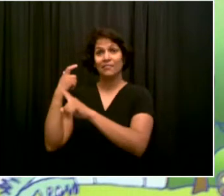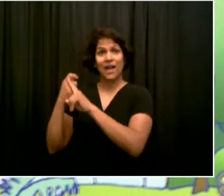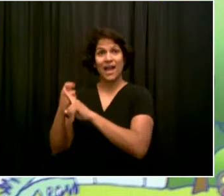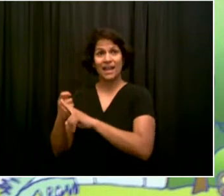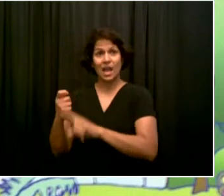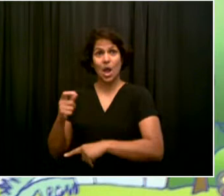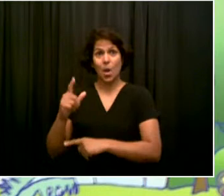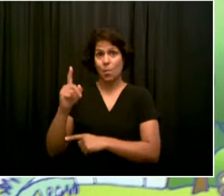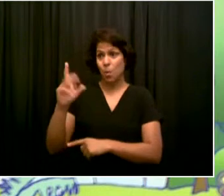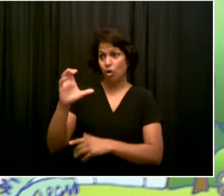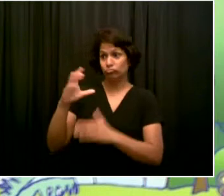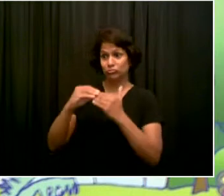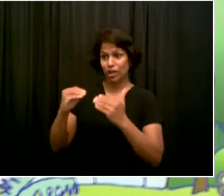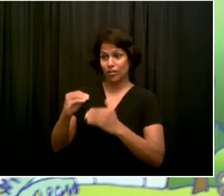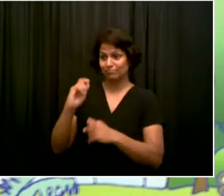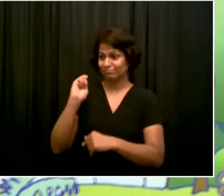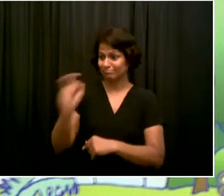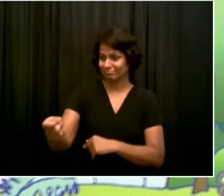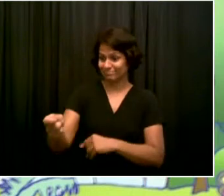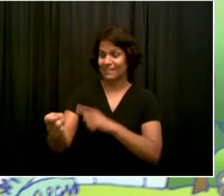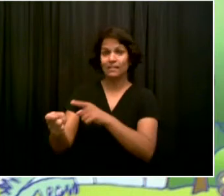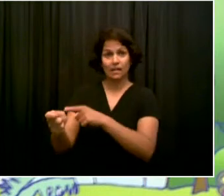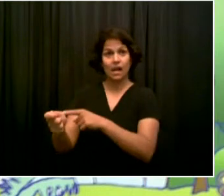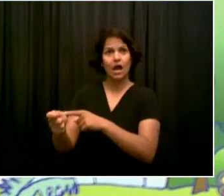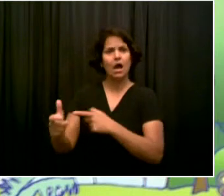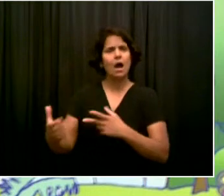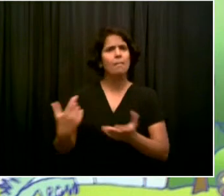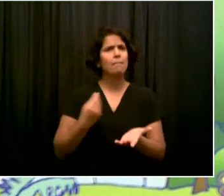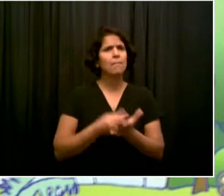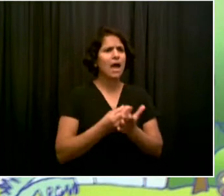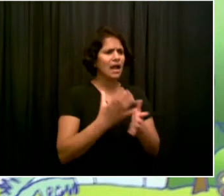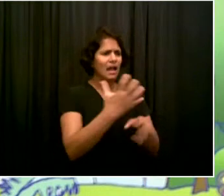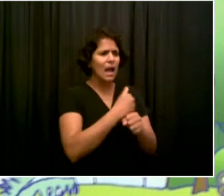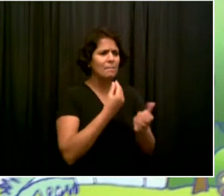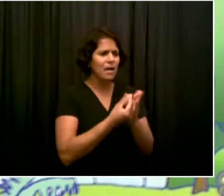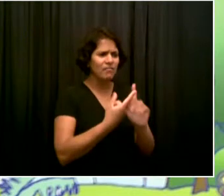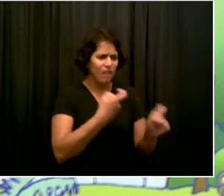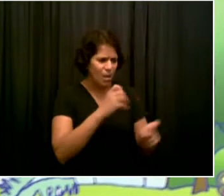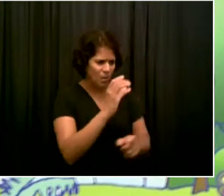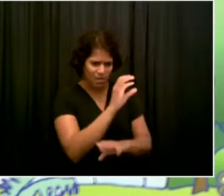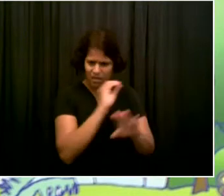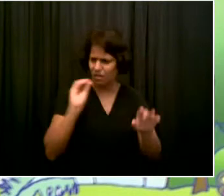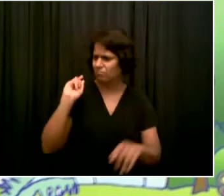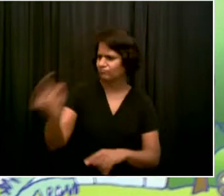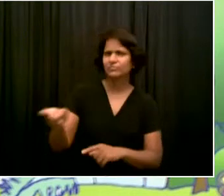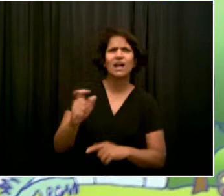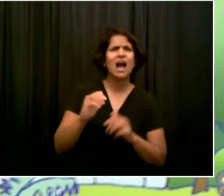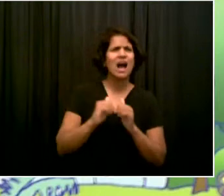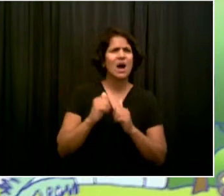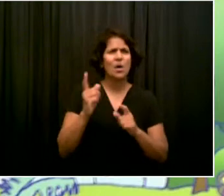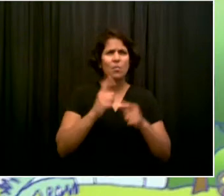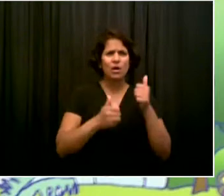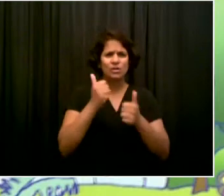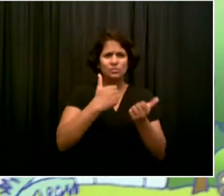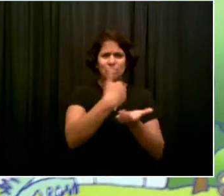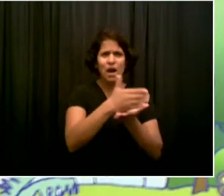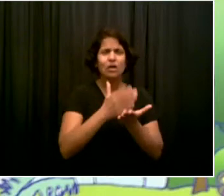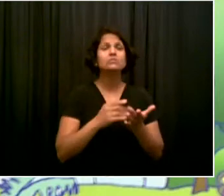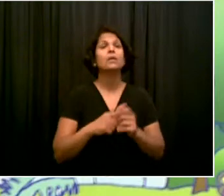TO THE $100 GIVEAAWY , I ASKED HER STAFF YESTERDAY, WHERE'S THE MONEY COMING FROM